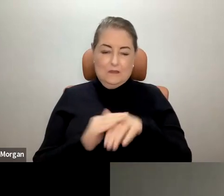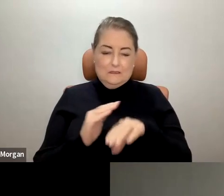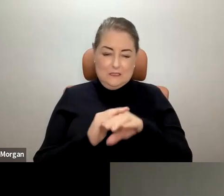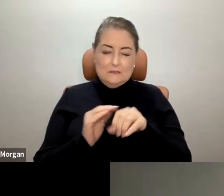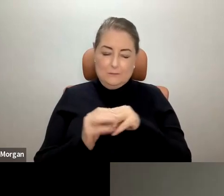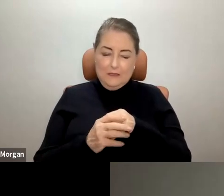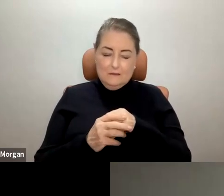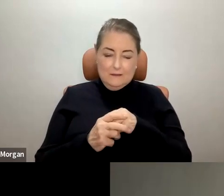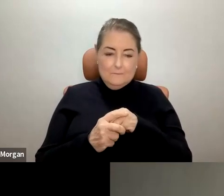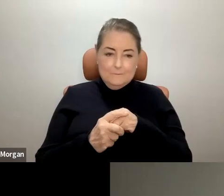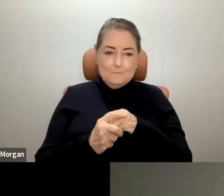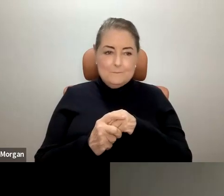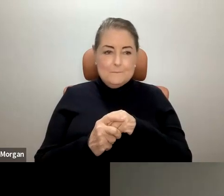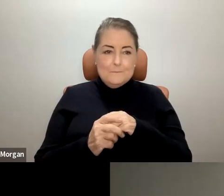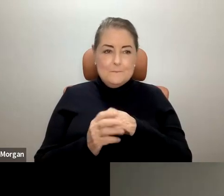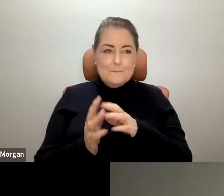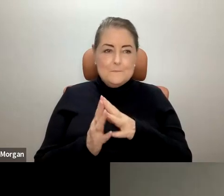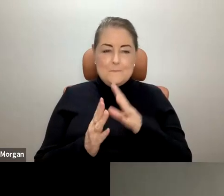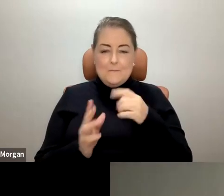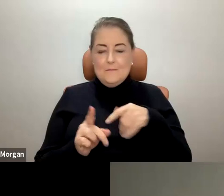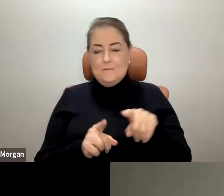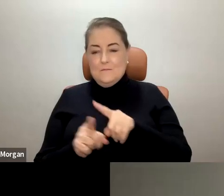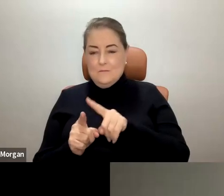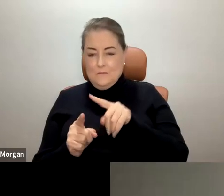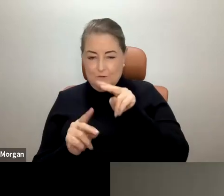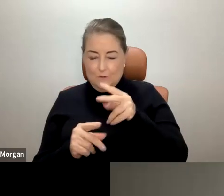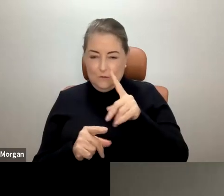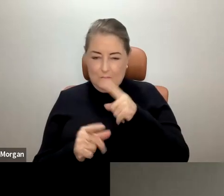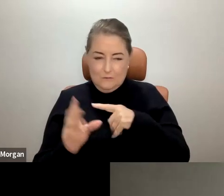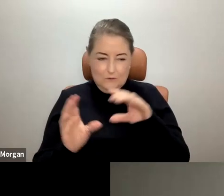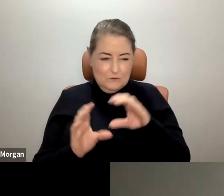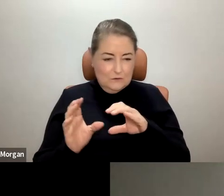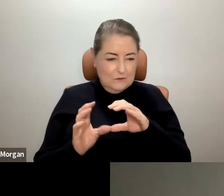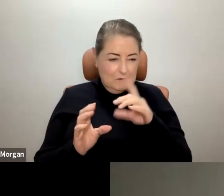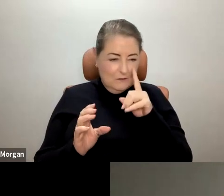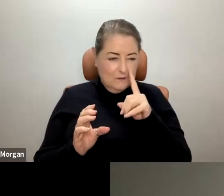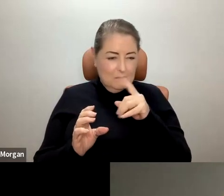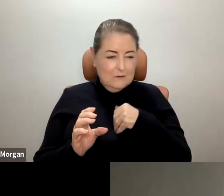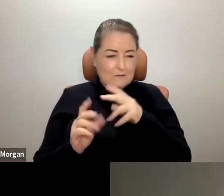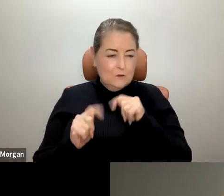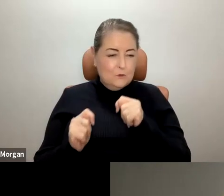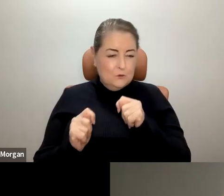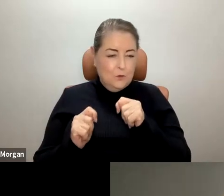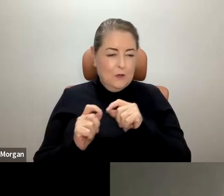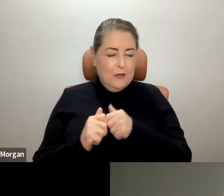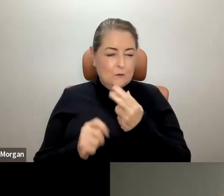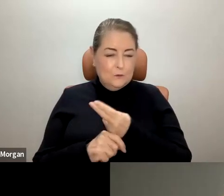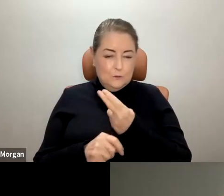[Rebecca Mushtare] Yeah. I am also looking while we're chatting, I think we might have a tutorial on how to use it on our campus. I'm just looking